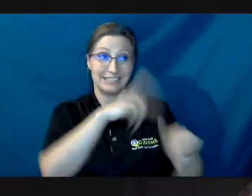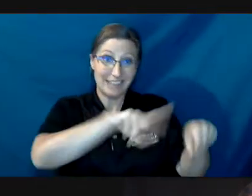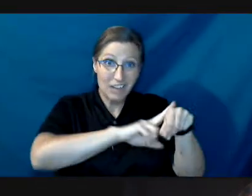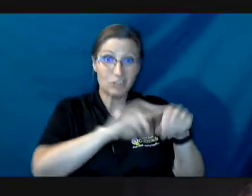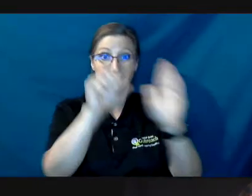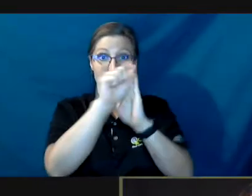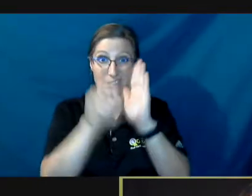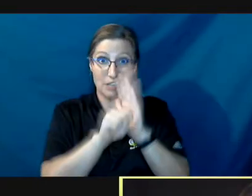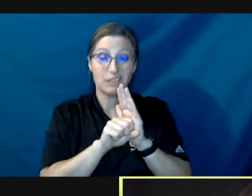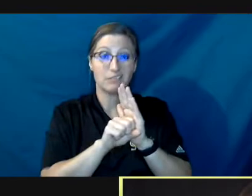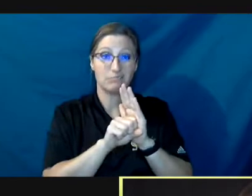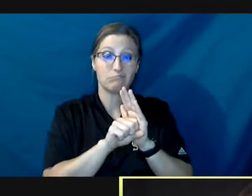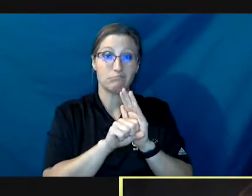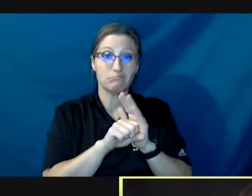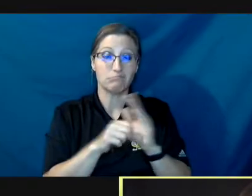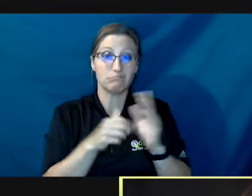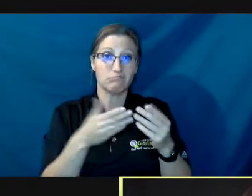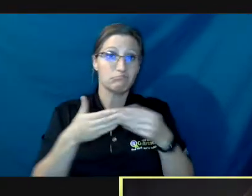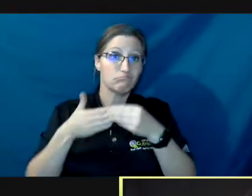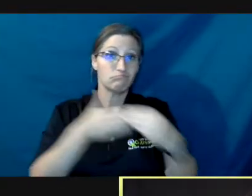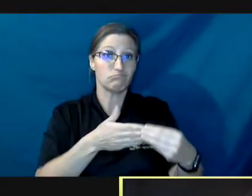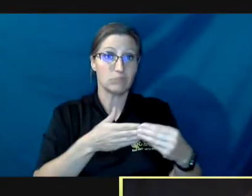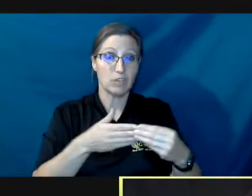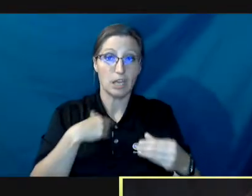(Keith) It's a very comprehensive,